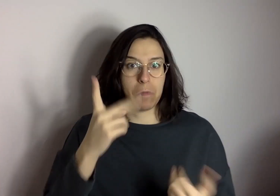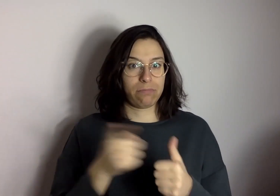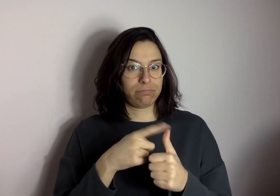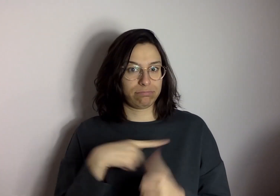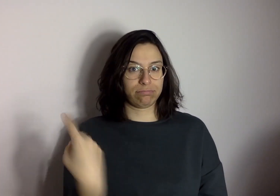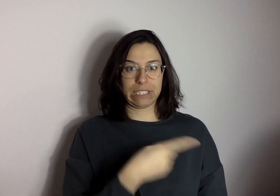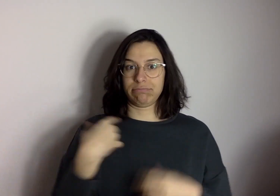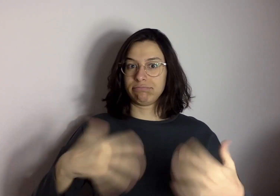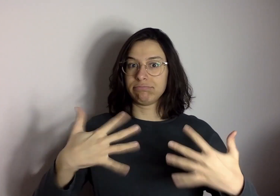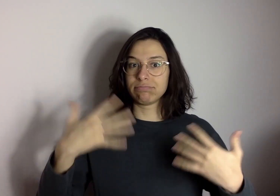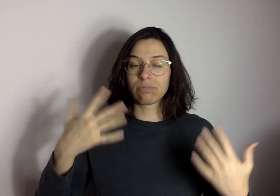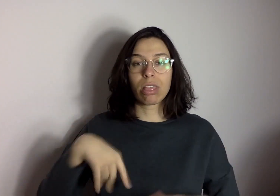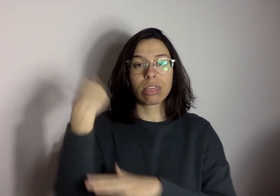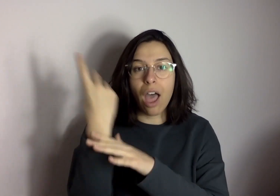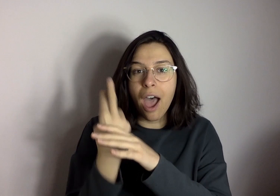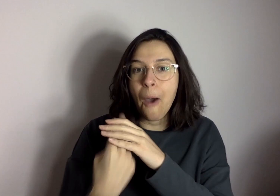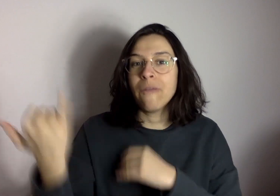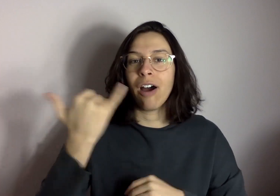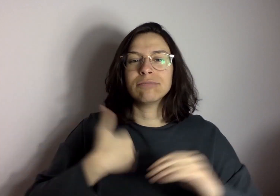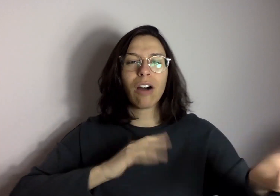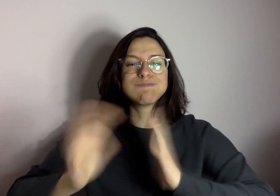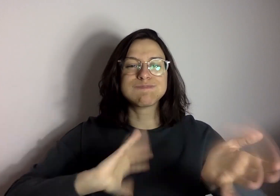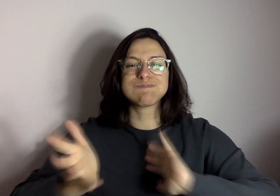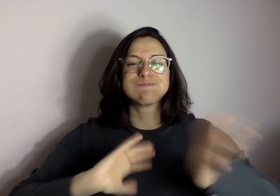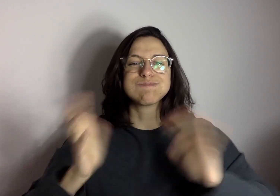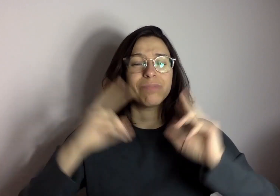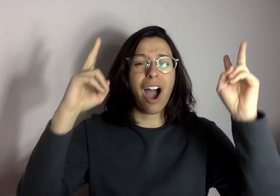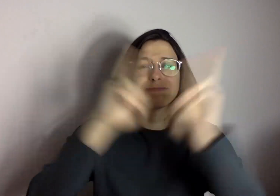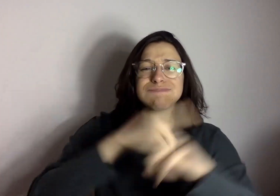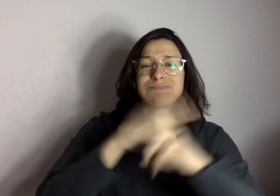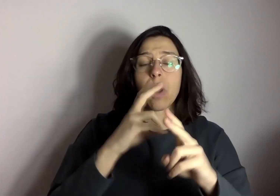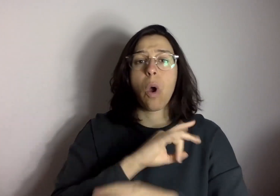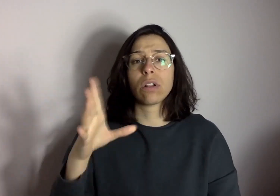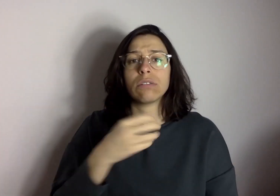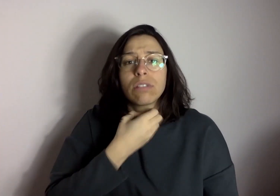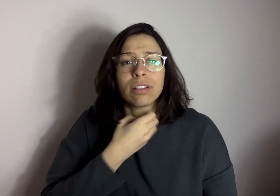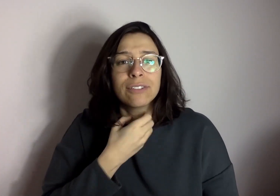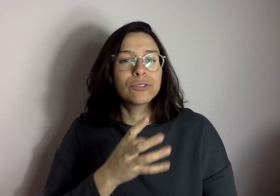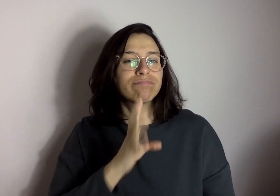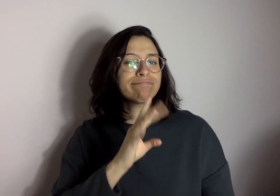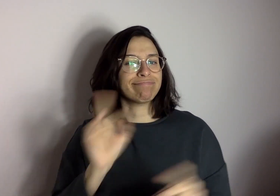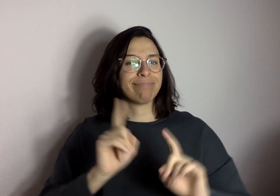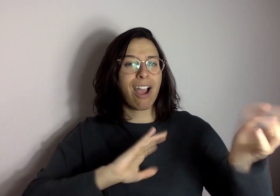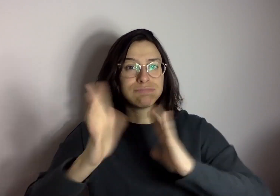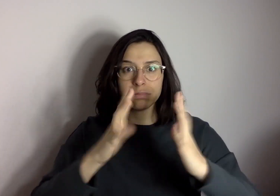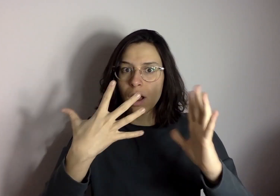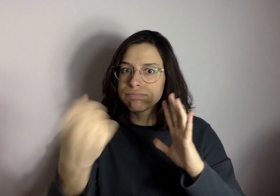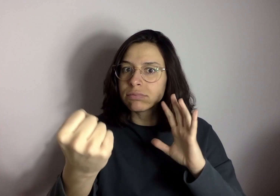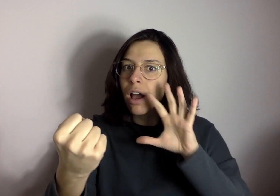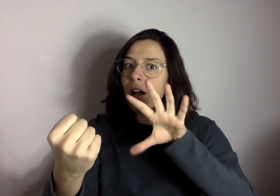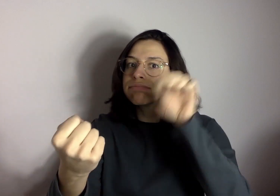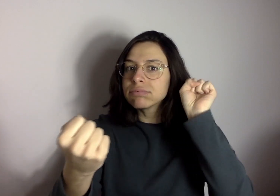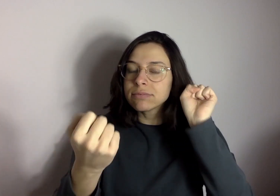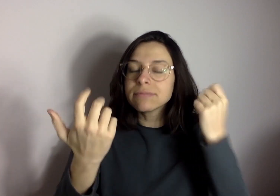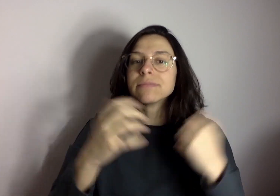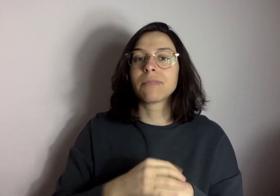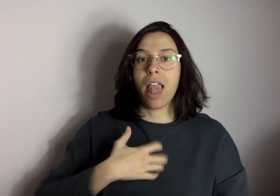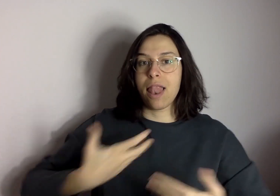Because we can go diving and naturally sign with each other and hearing people can´t speak under water but we can fully communicate.